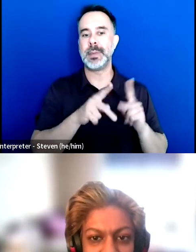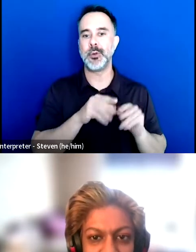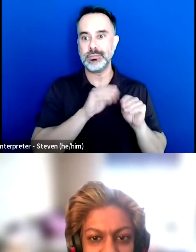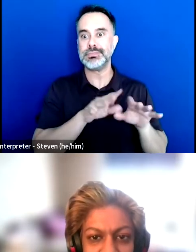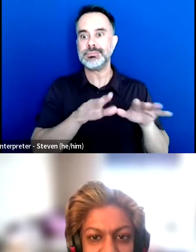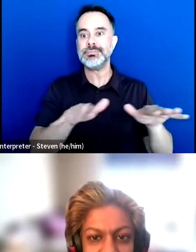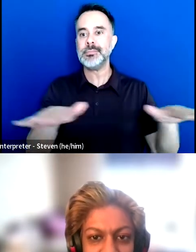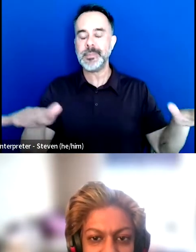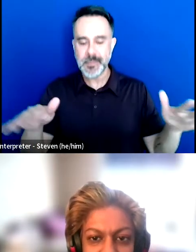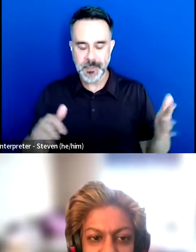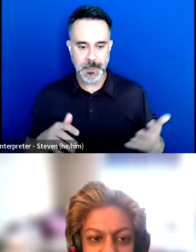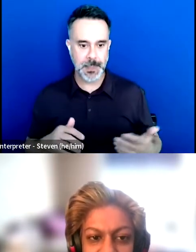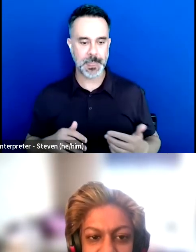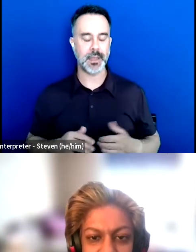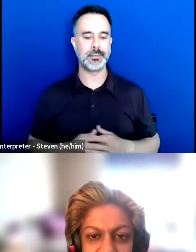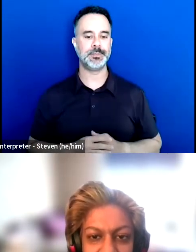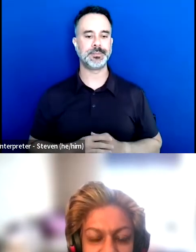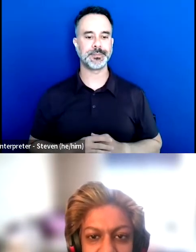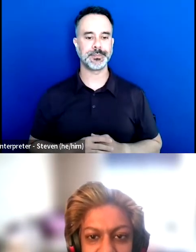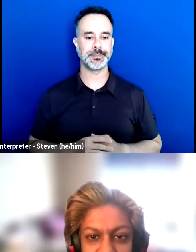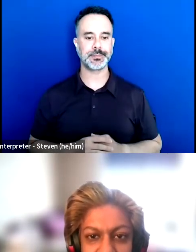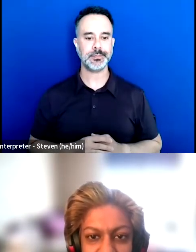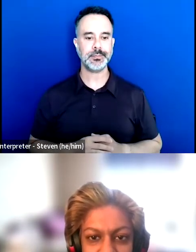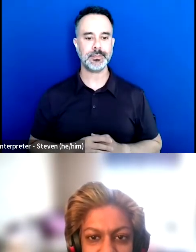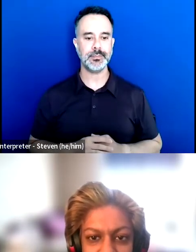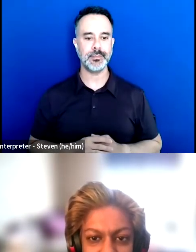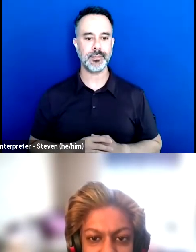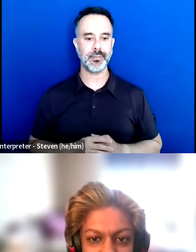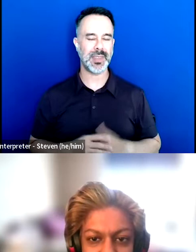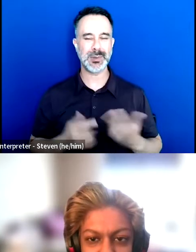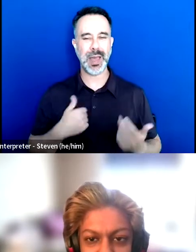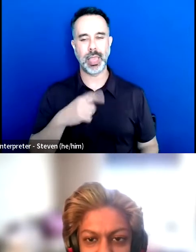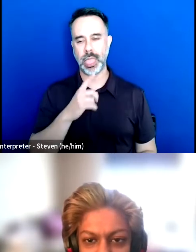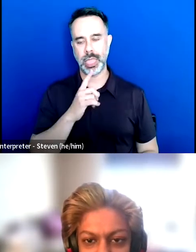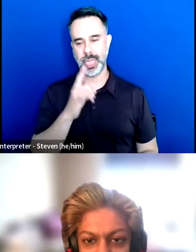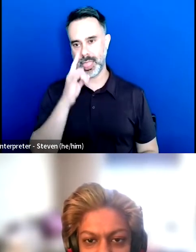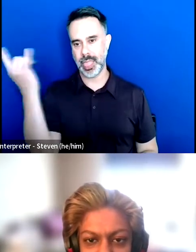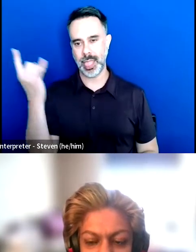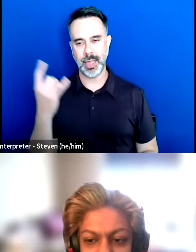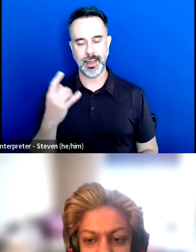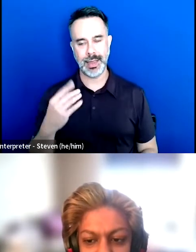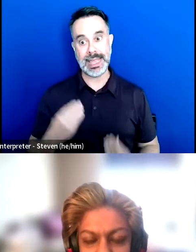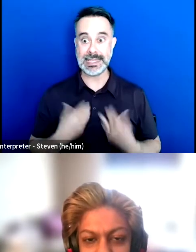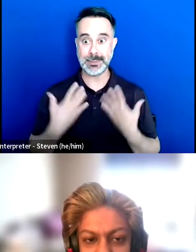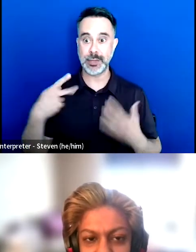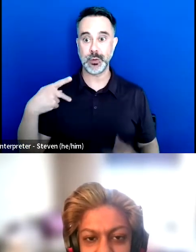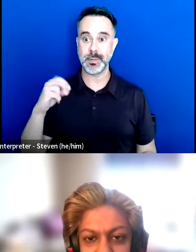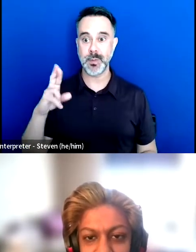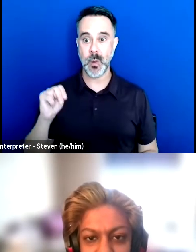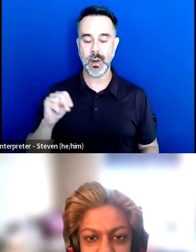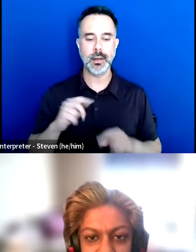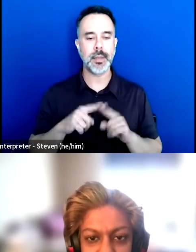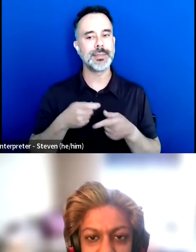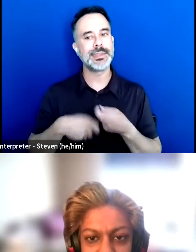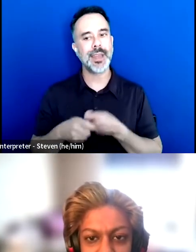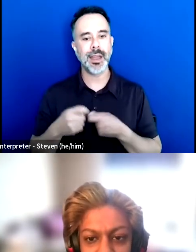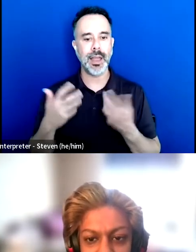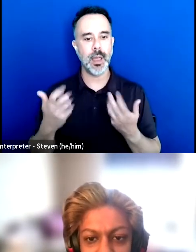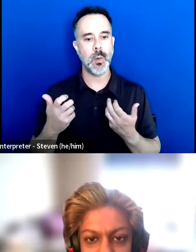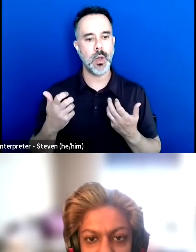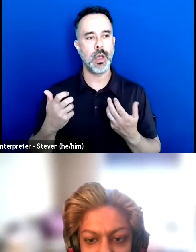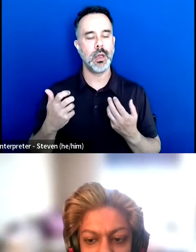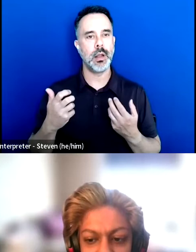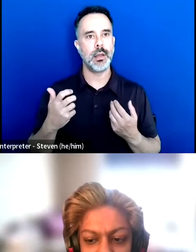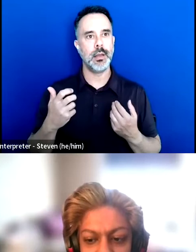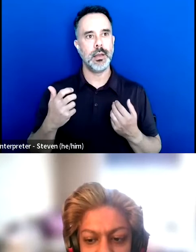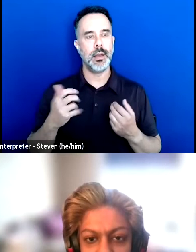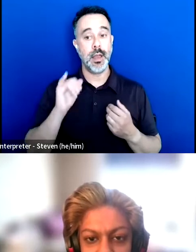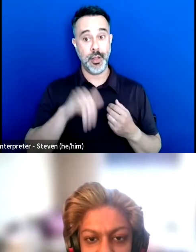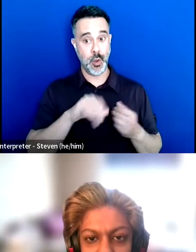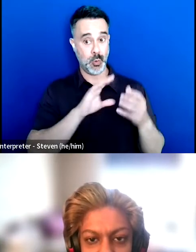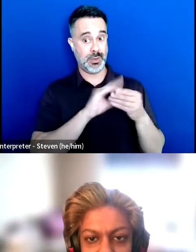So it's, yeah, not into inspiration porn but trying to take those comments and then ask